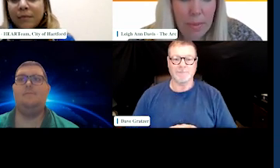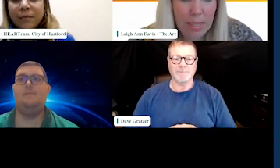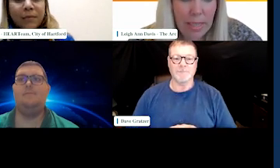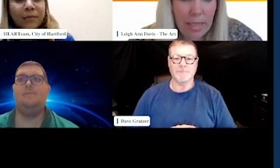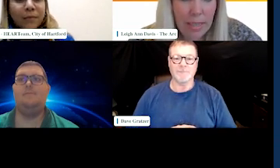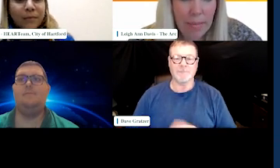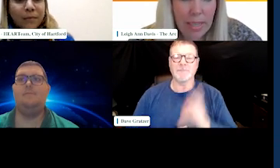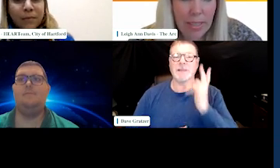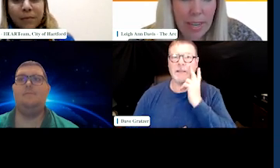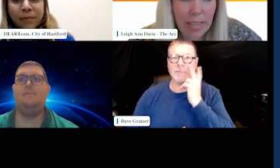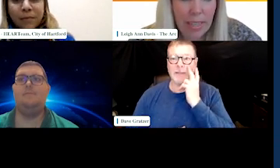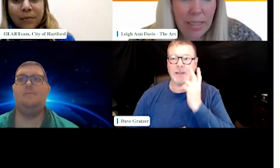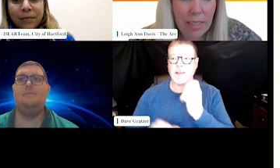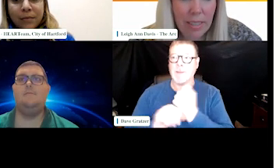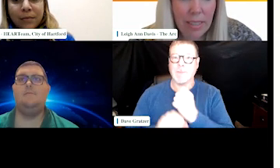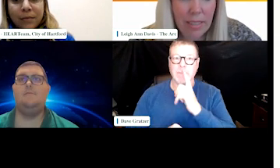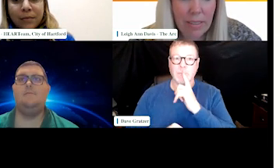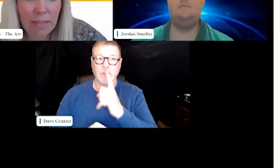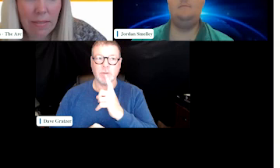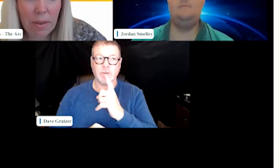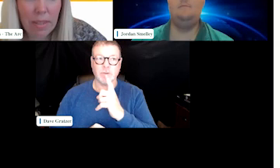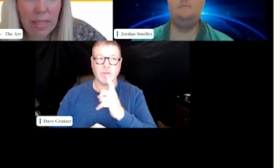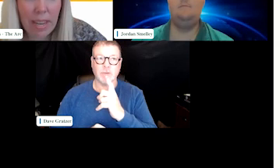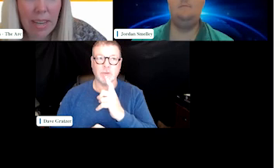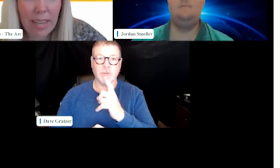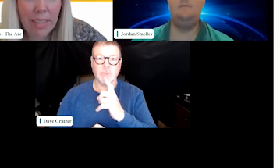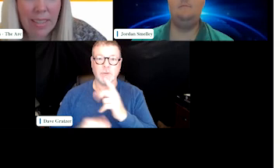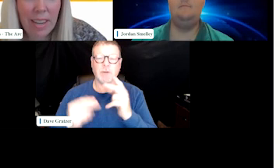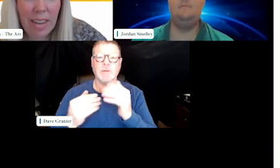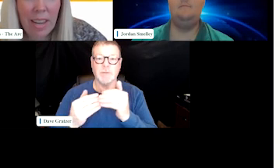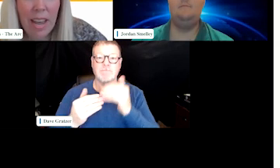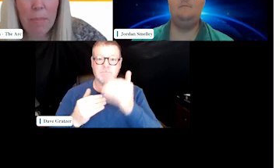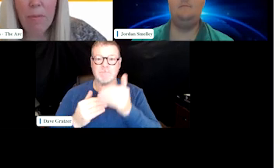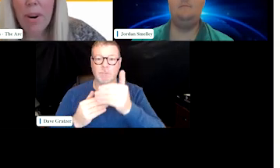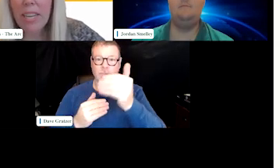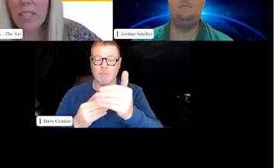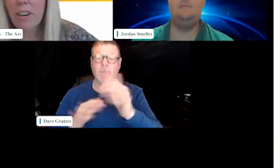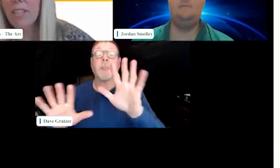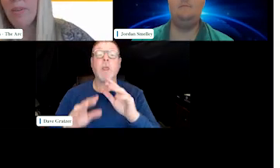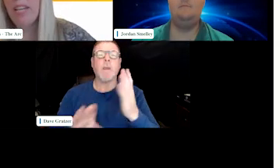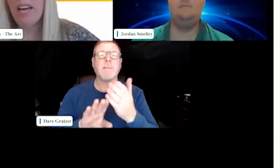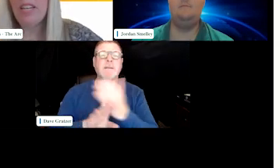Let me see here, make sure I can forward the slide. And before I get started doing that,